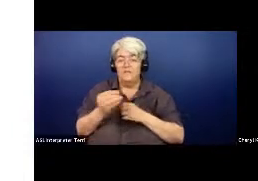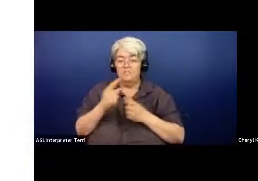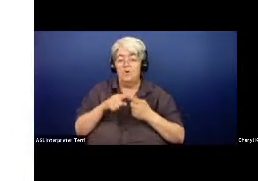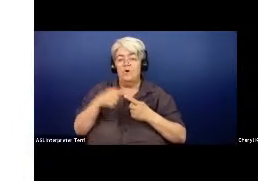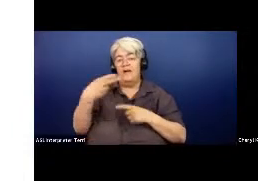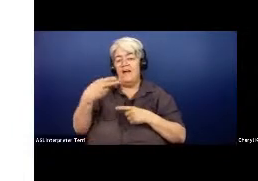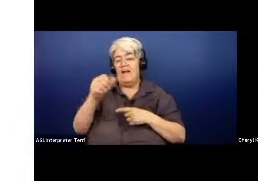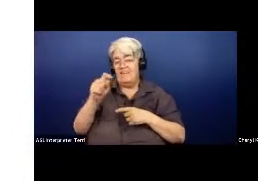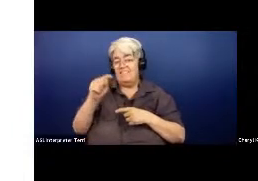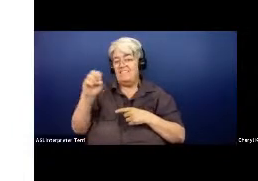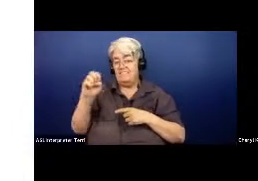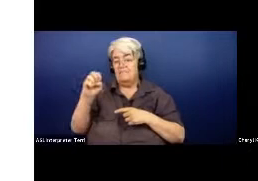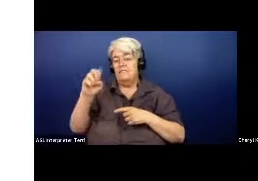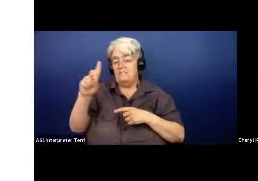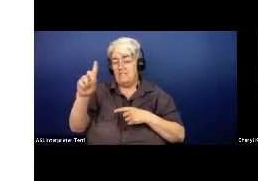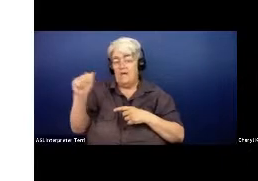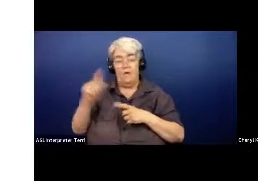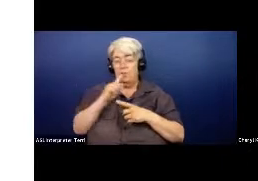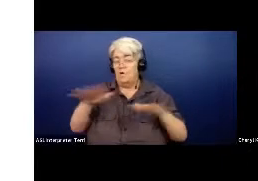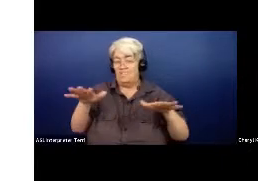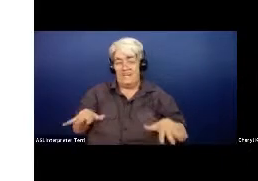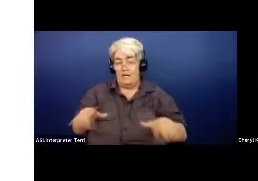settle the case or mediate, that left